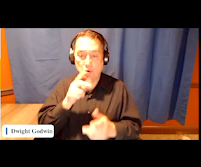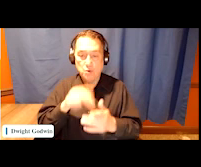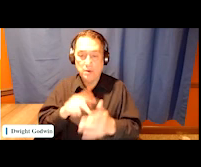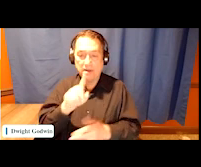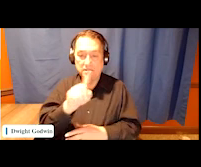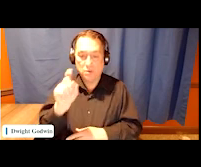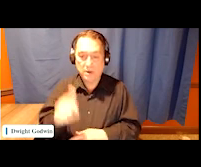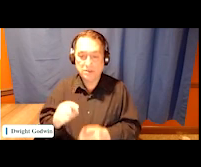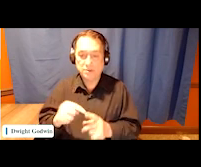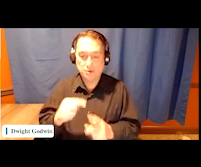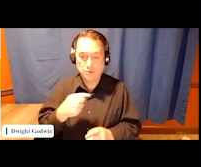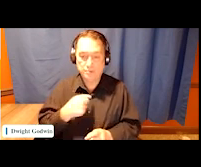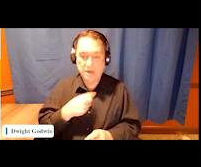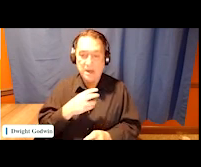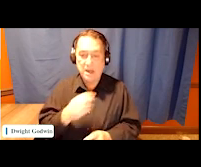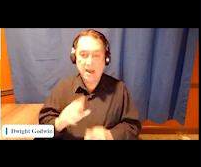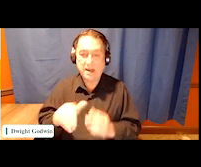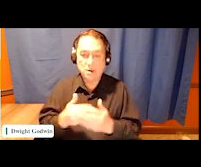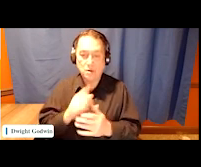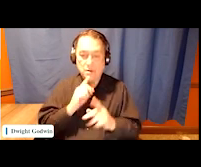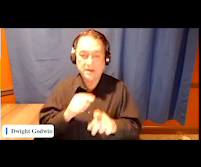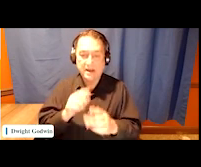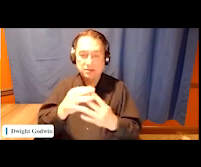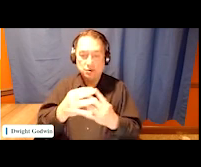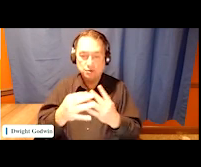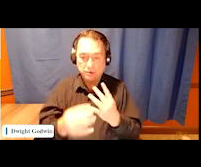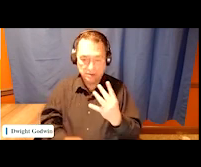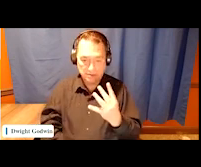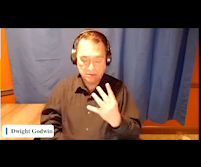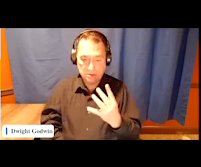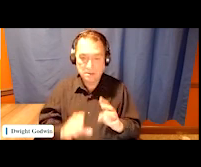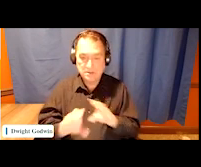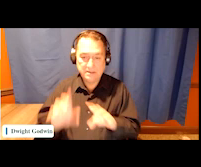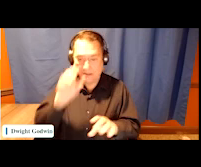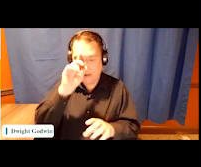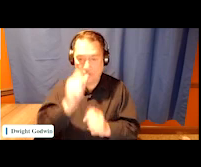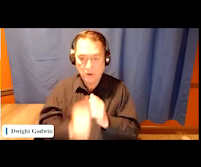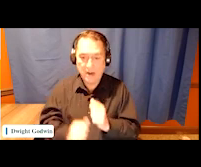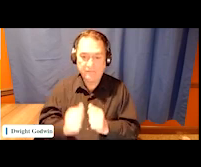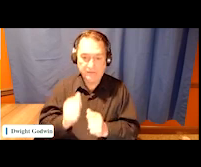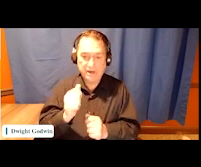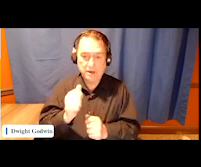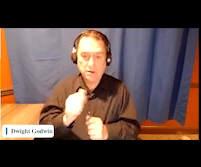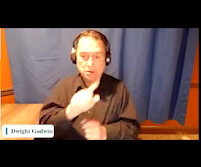and all the answer choices, and they did that for every test, or for every question,